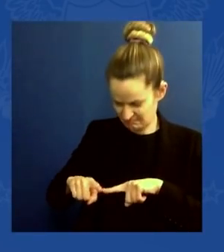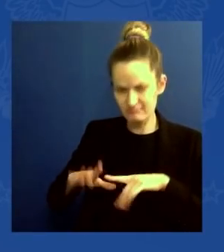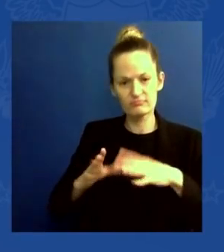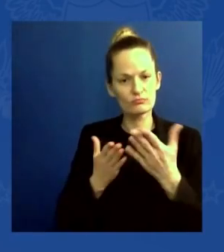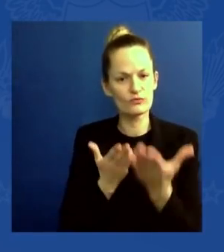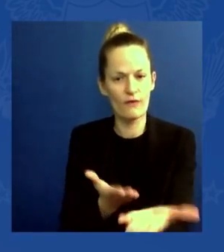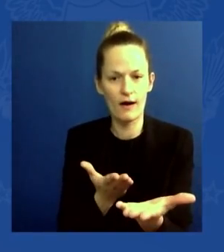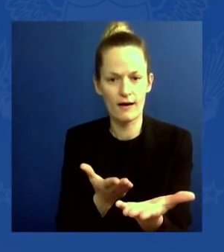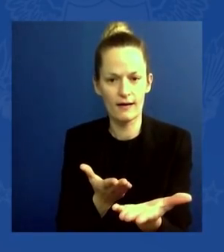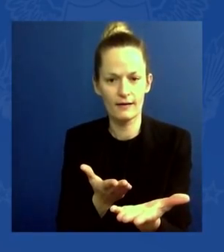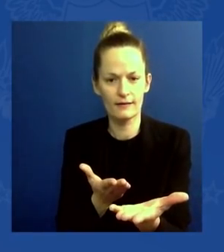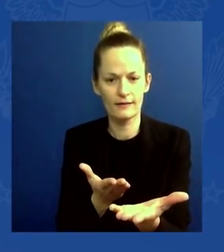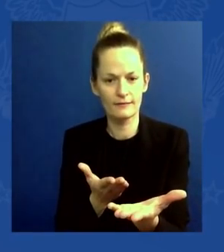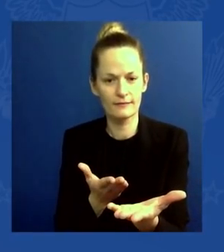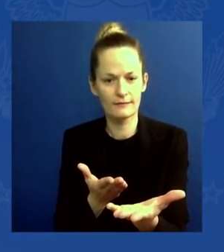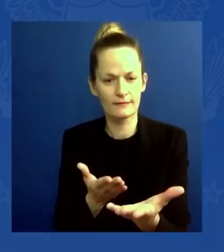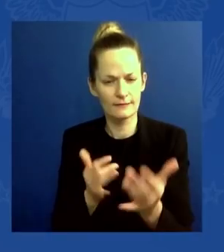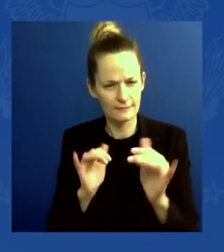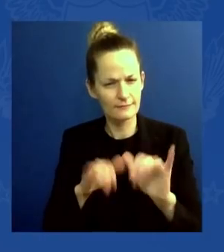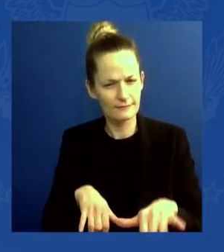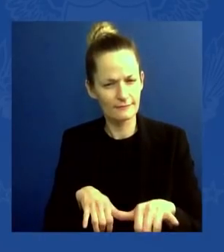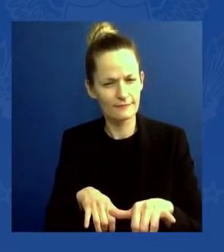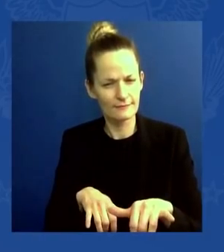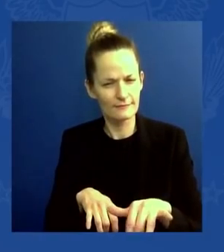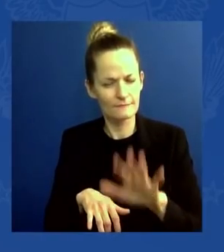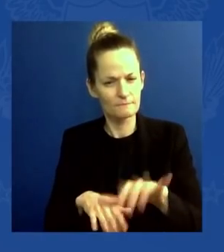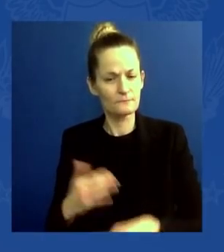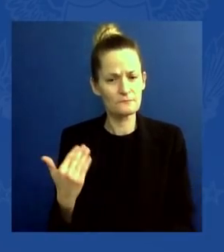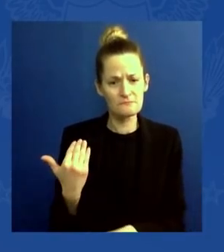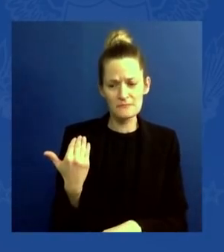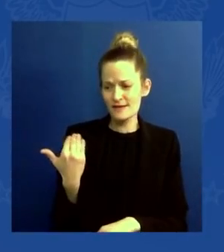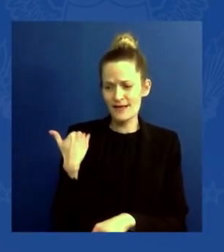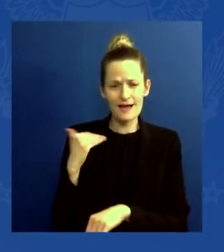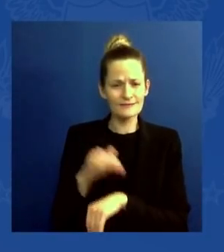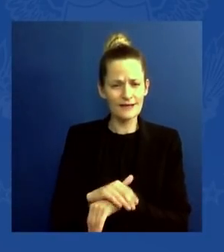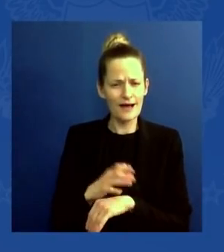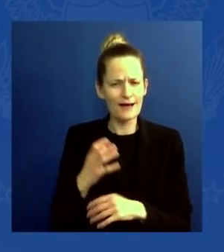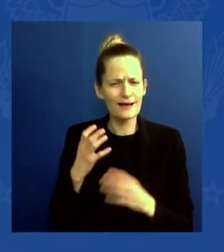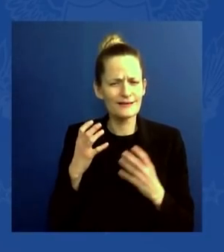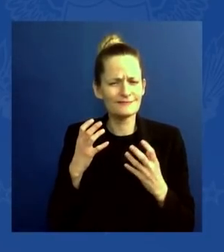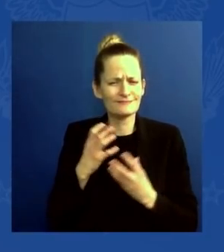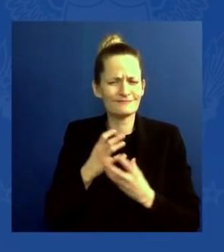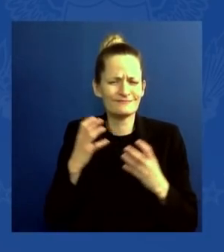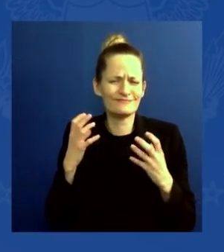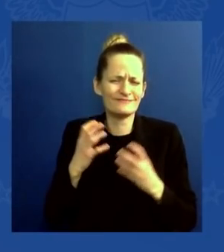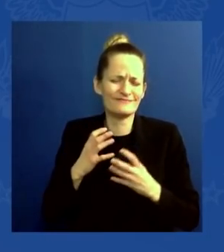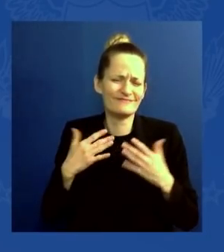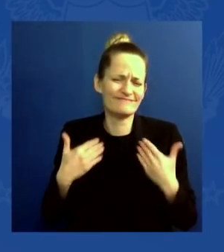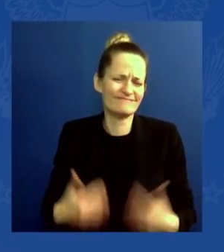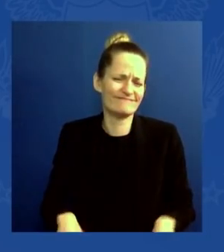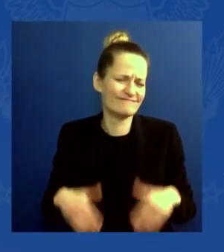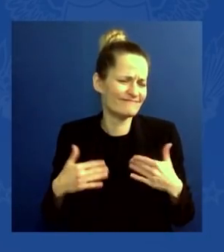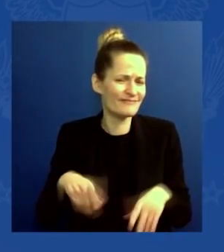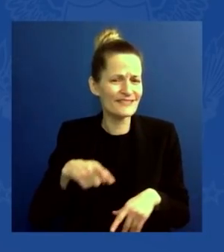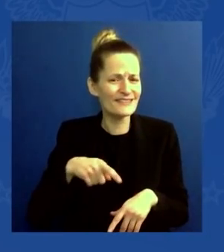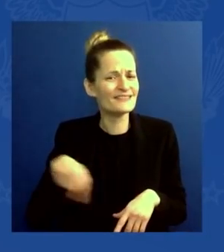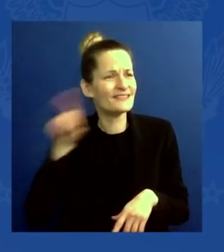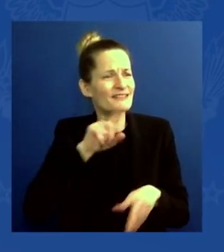That sounds like hyperbole, but I really mean it. Some of you may remember, when I ran, I was legitimately -- I mean, it's appropriate to be criticized.